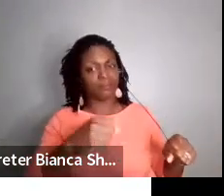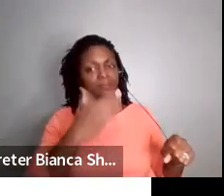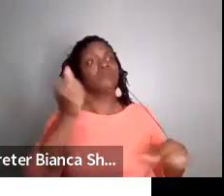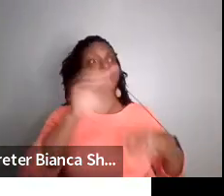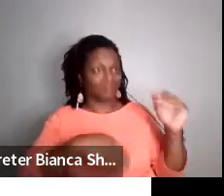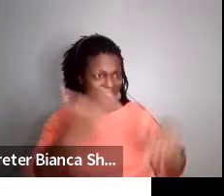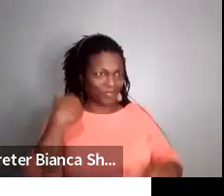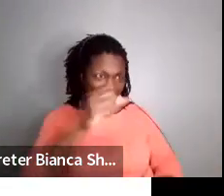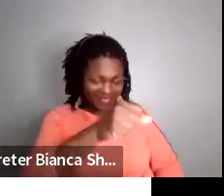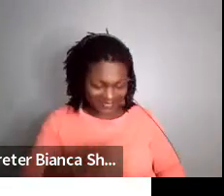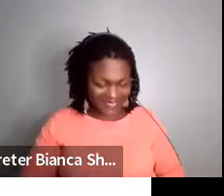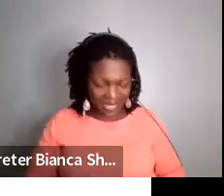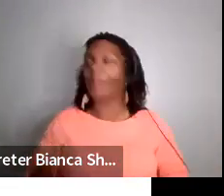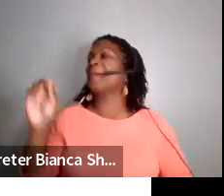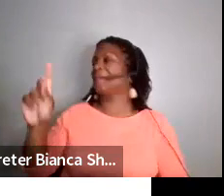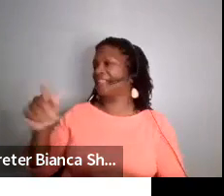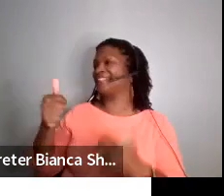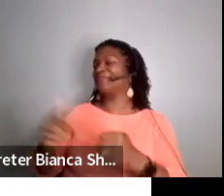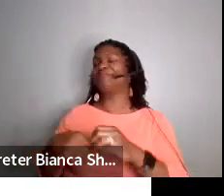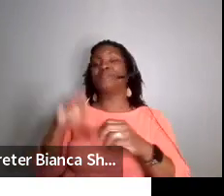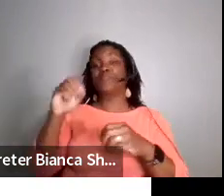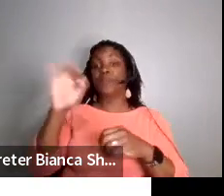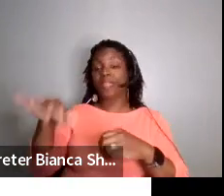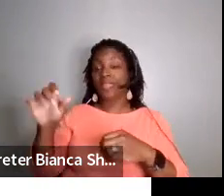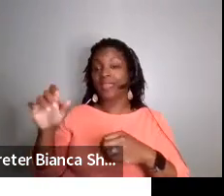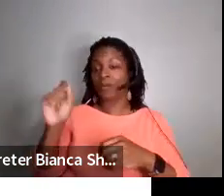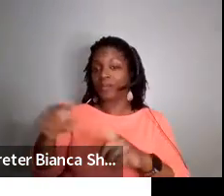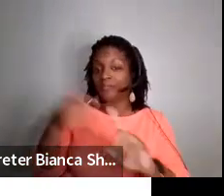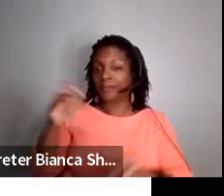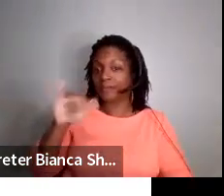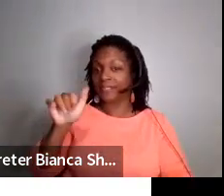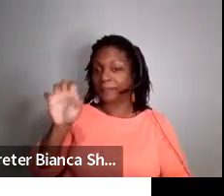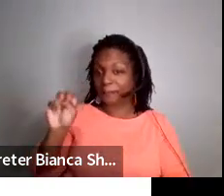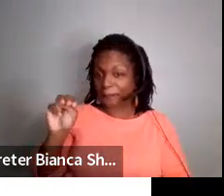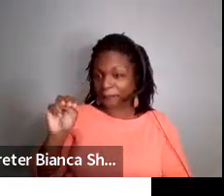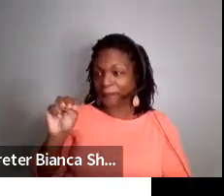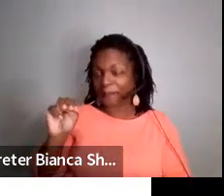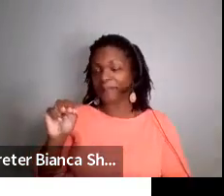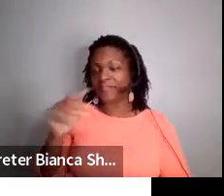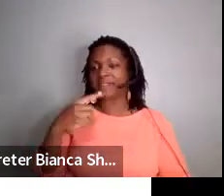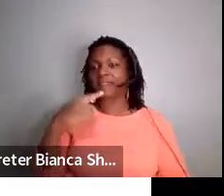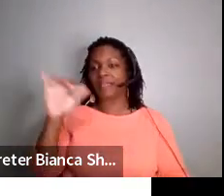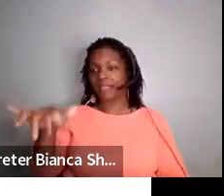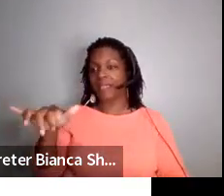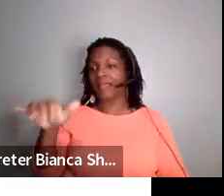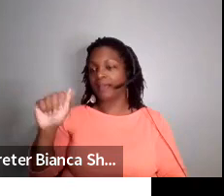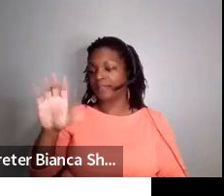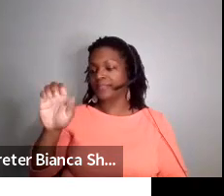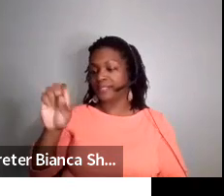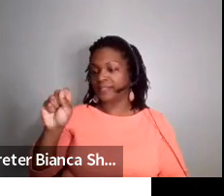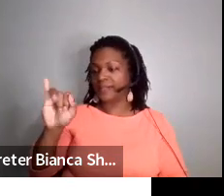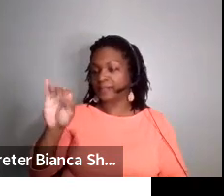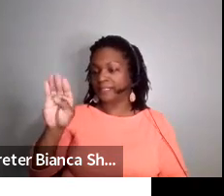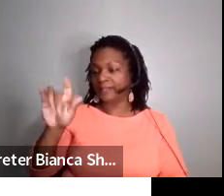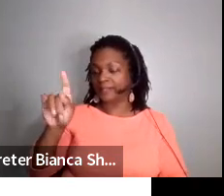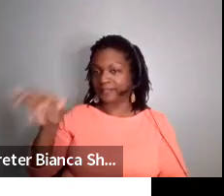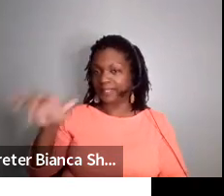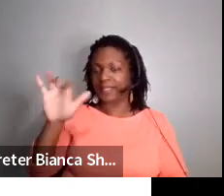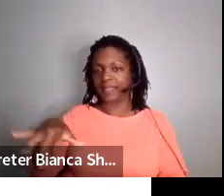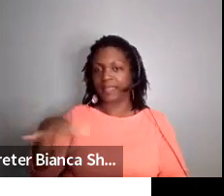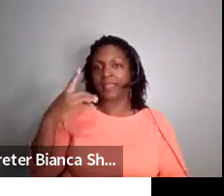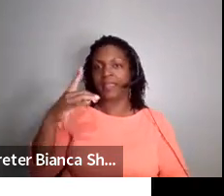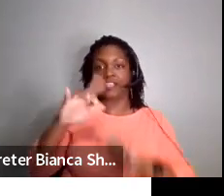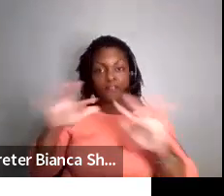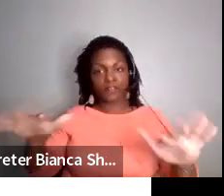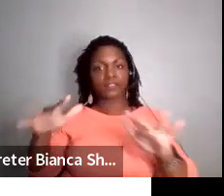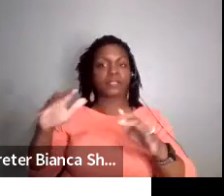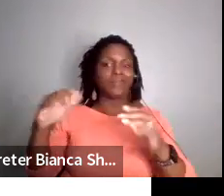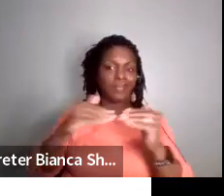Okay? So the question from Jim is accessibility, diversity, equity, and inclusion is about accommodations or accommodations.